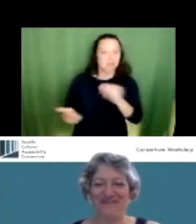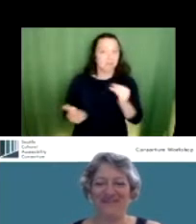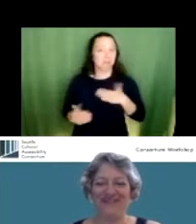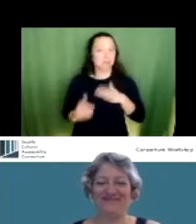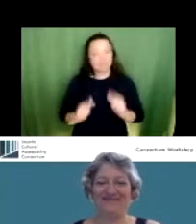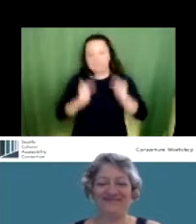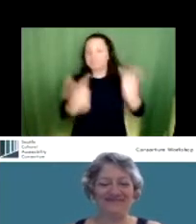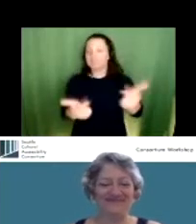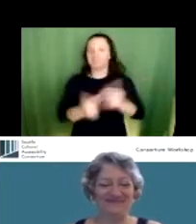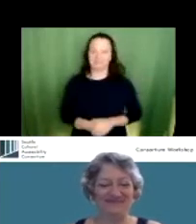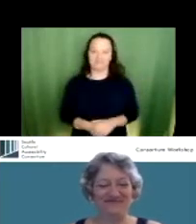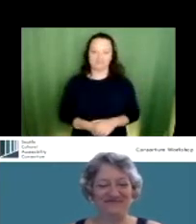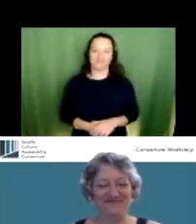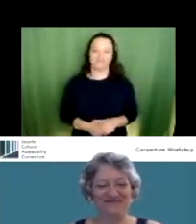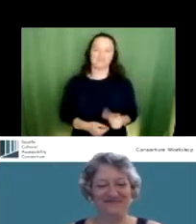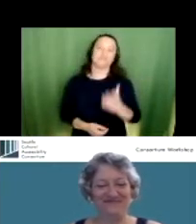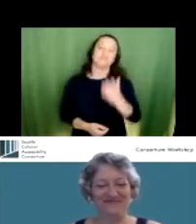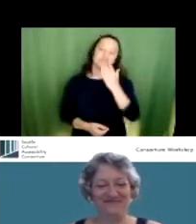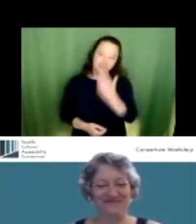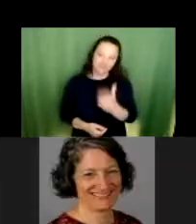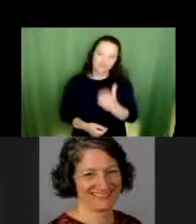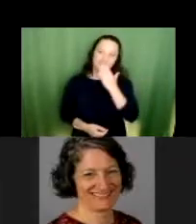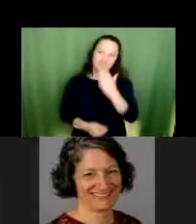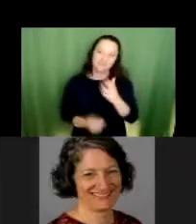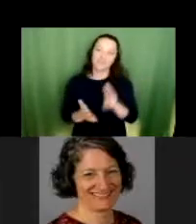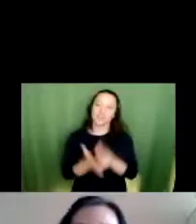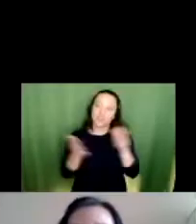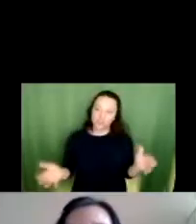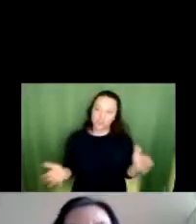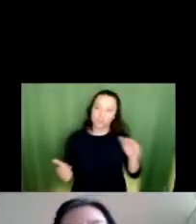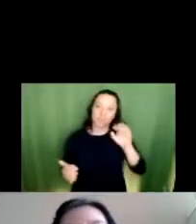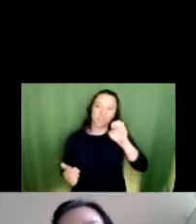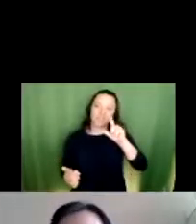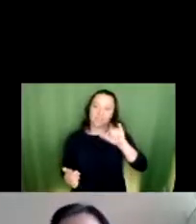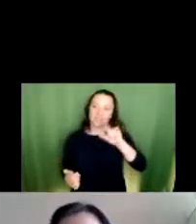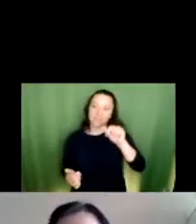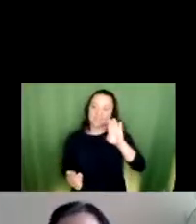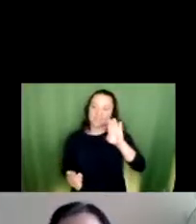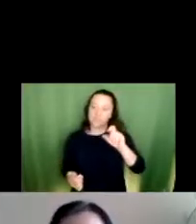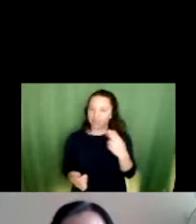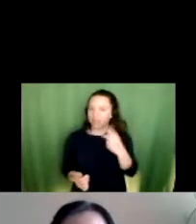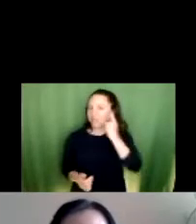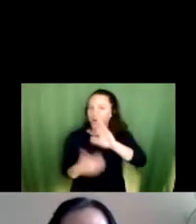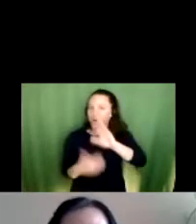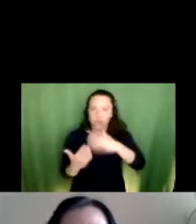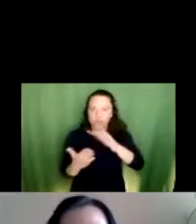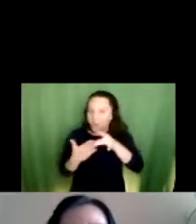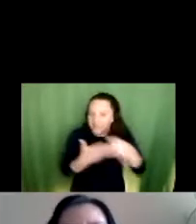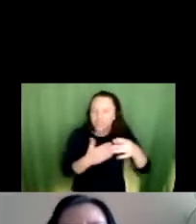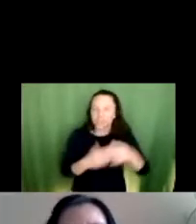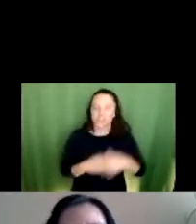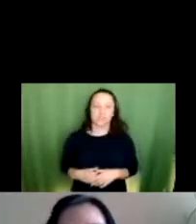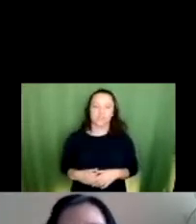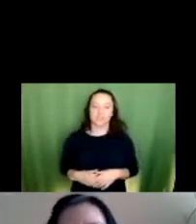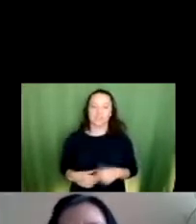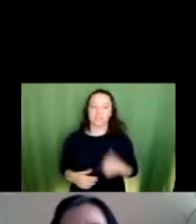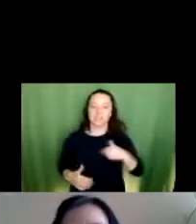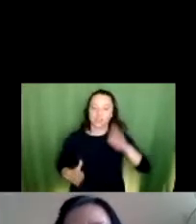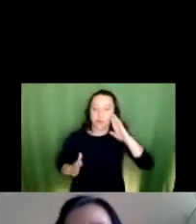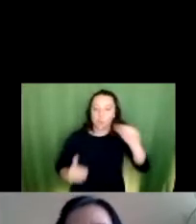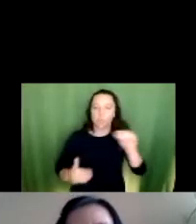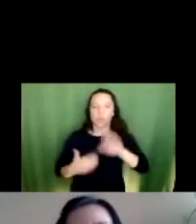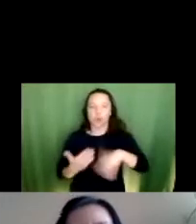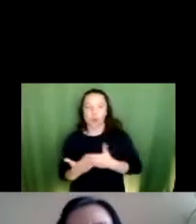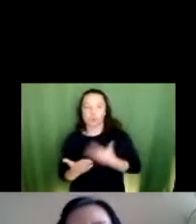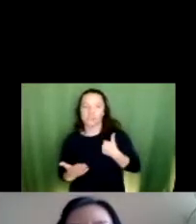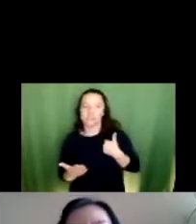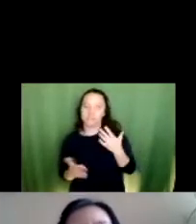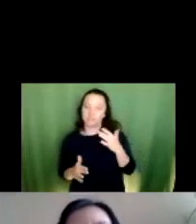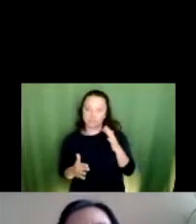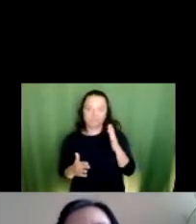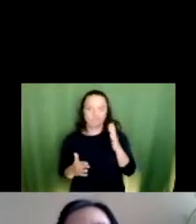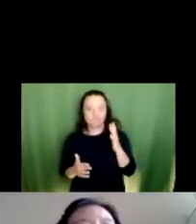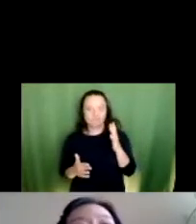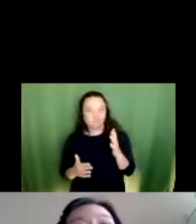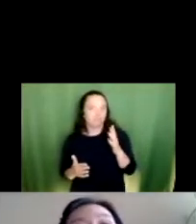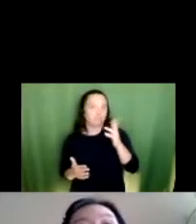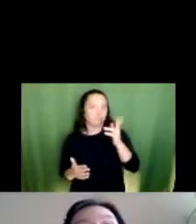Thank you so much, Elizabeth, for all of your leadership. We need to lean into